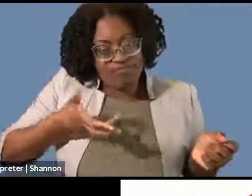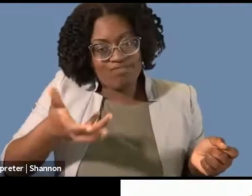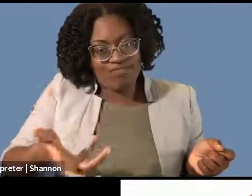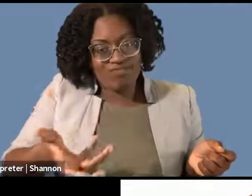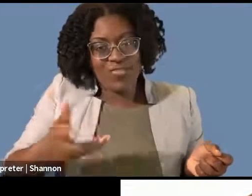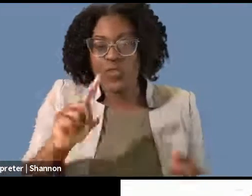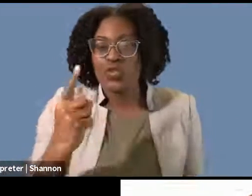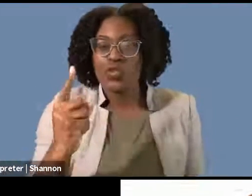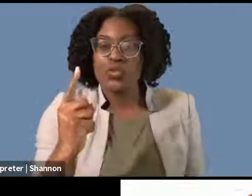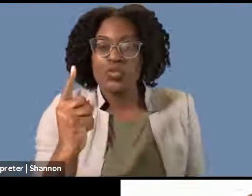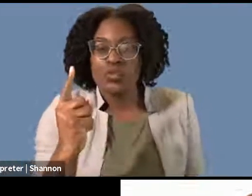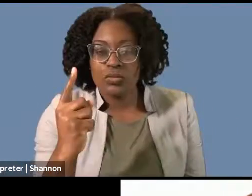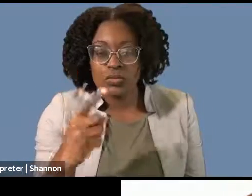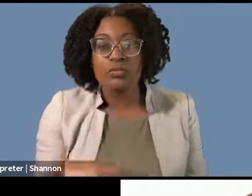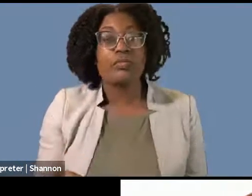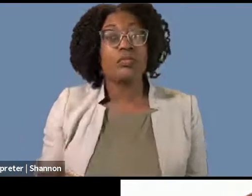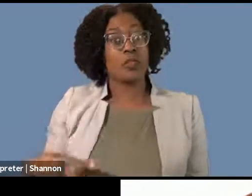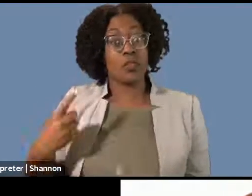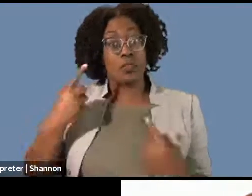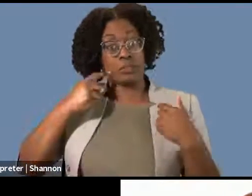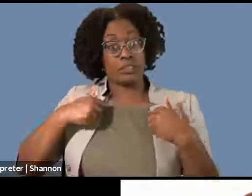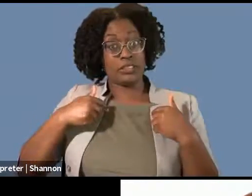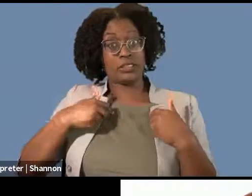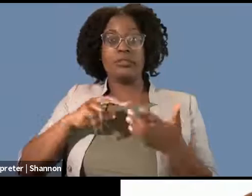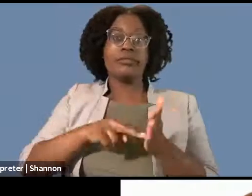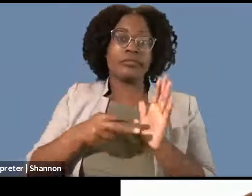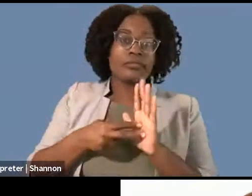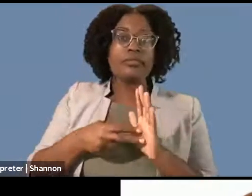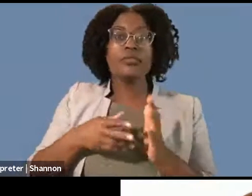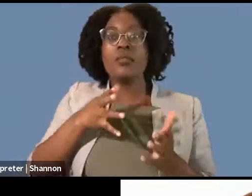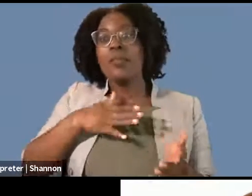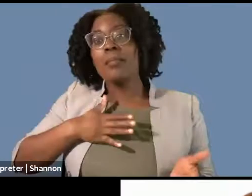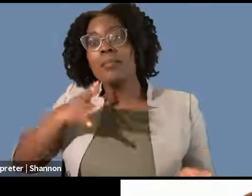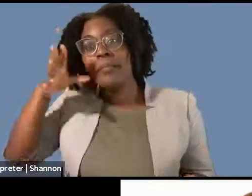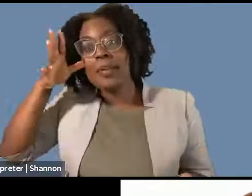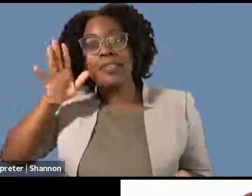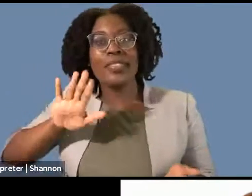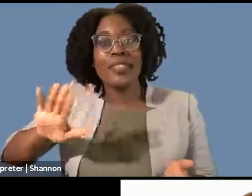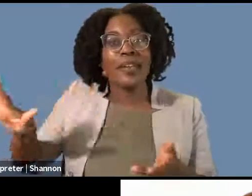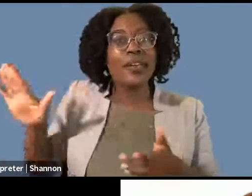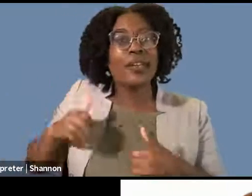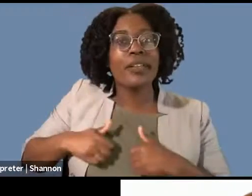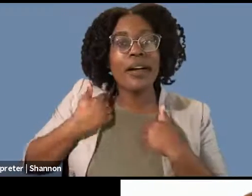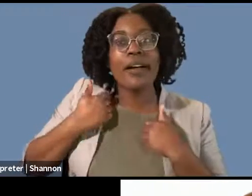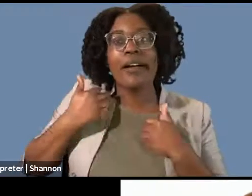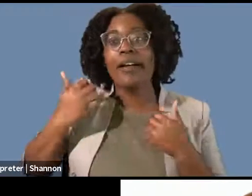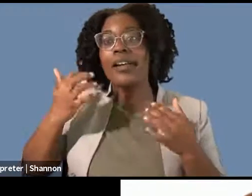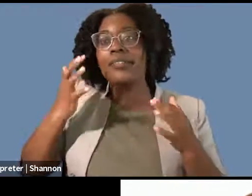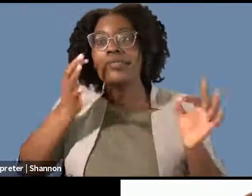my parent's choices and my own life choices and really trying to dig deep. Because